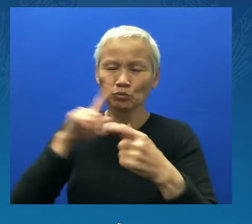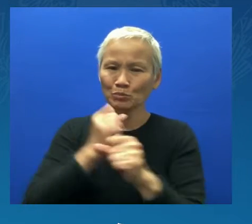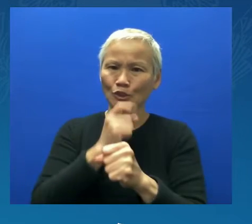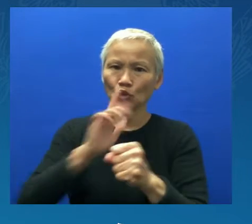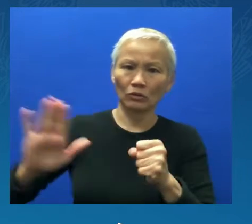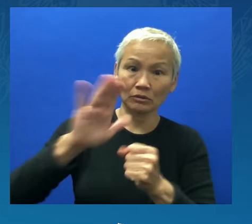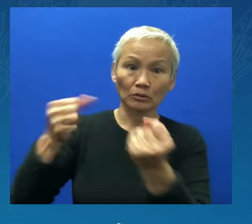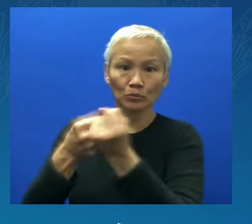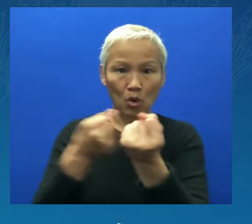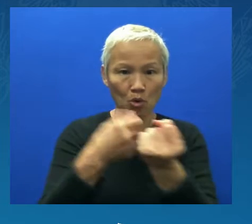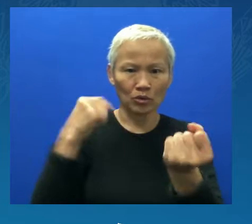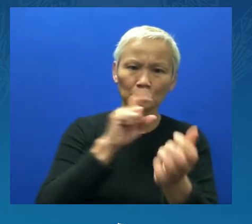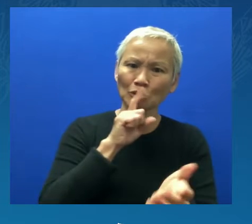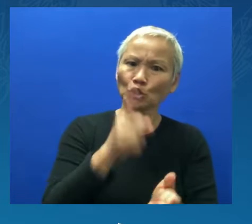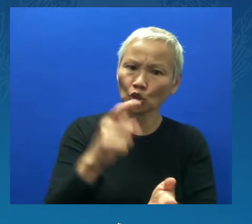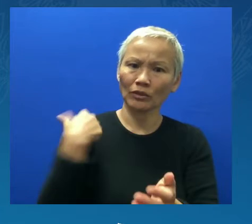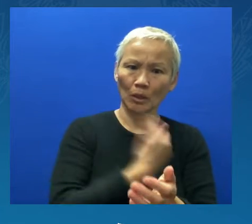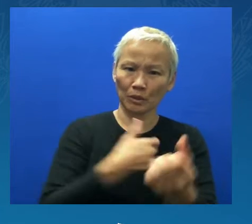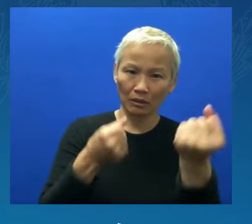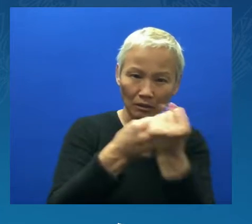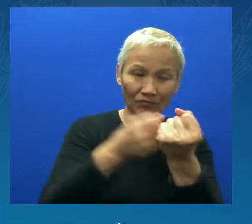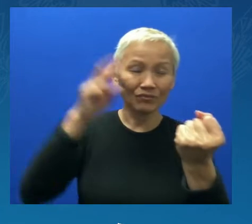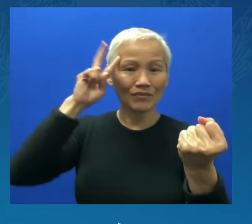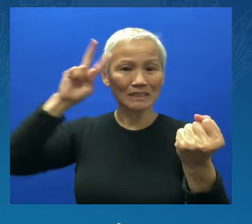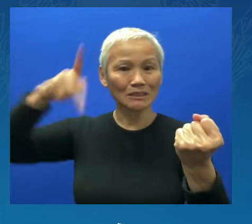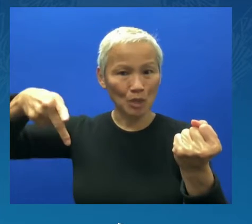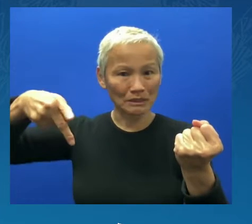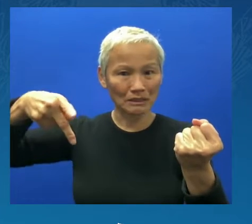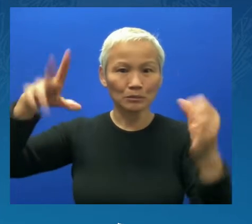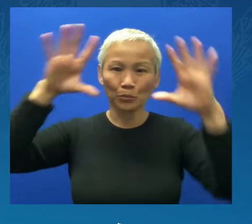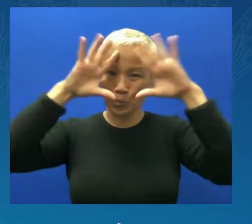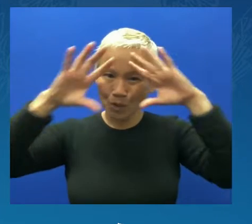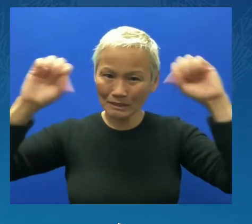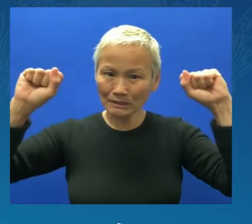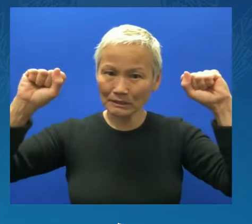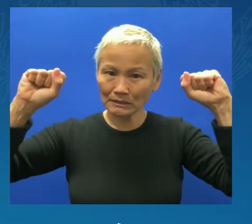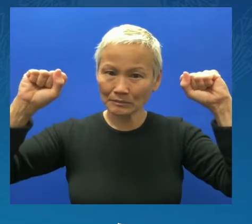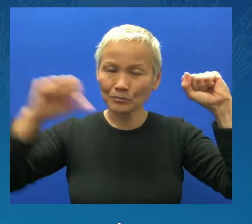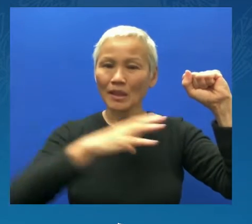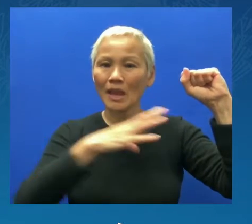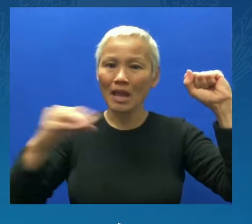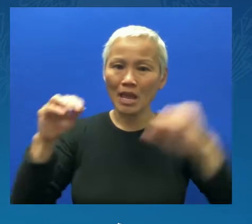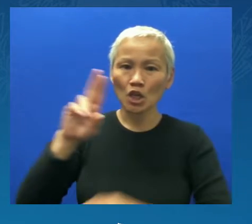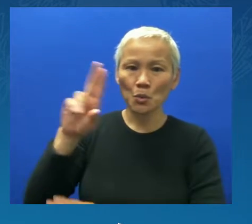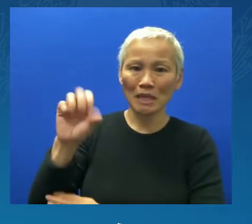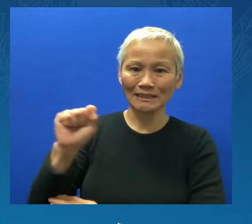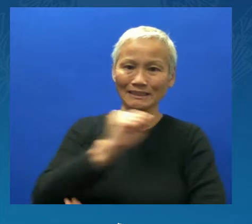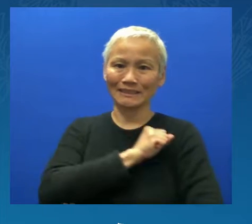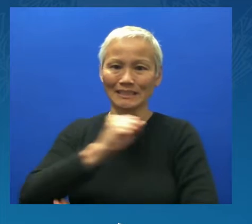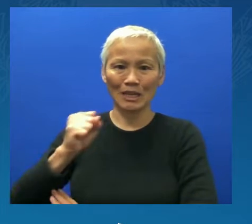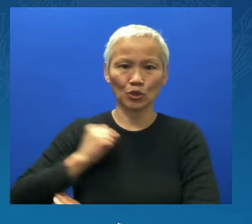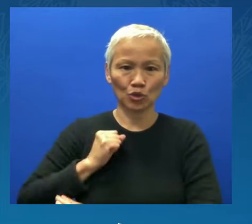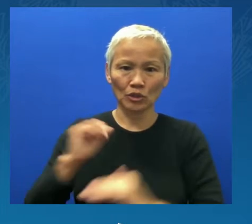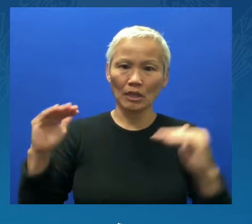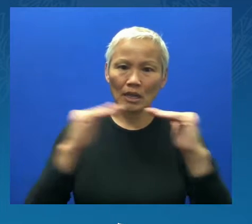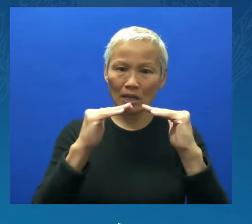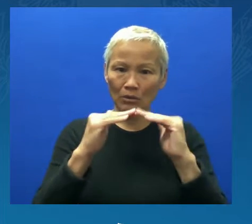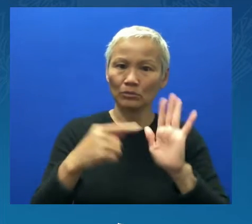and the president and our friends in the U.S. Senate and House of Representatives to continue to protect our rights as citizens,